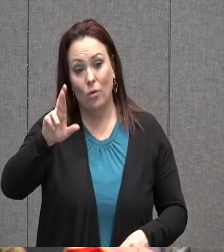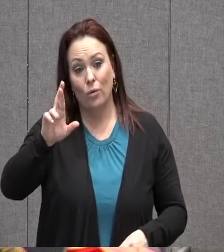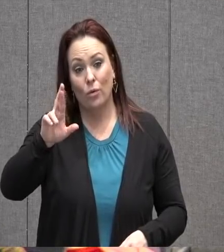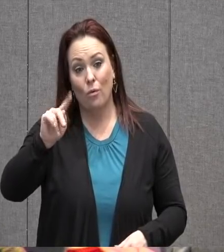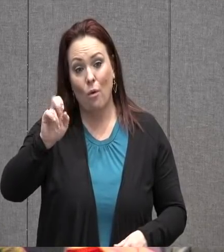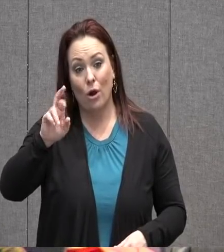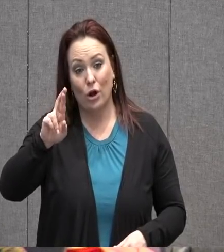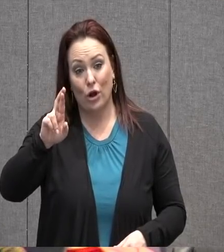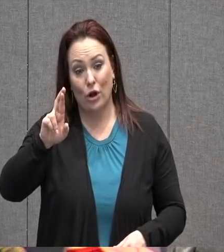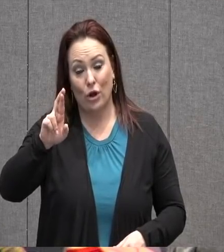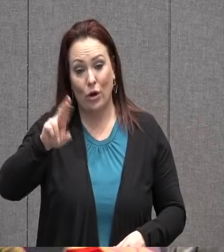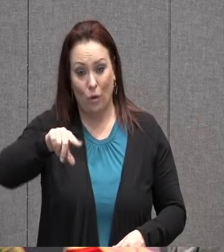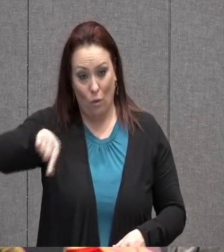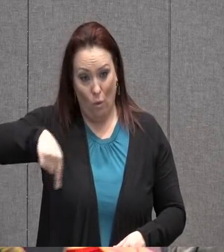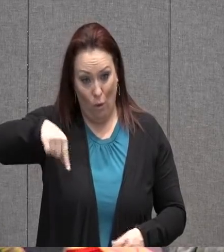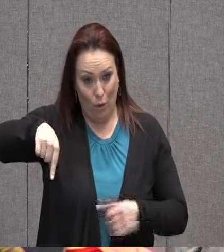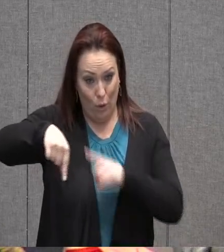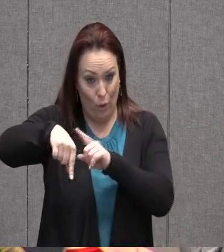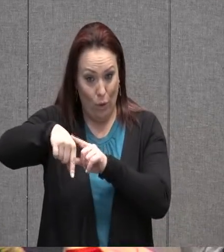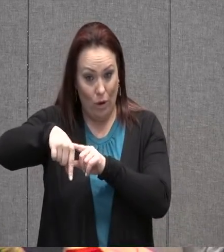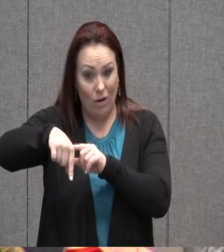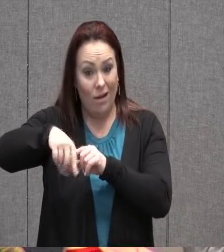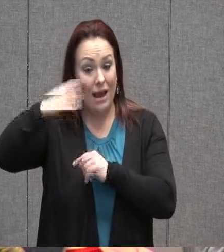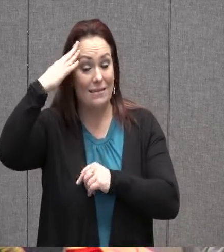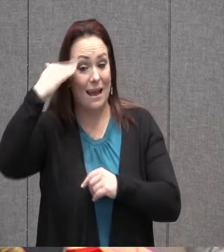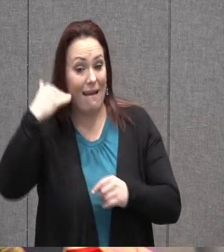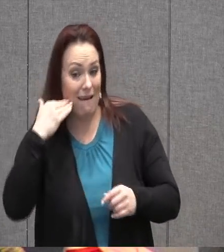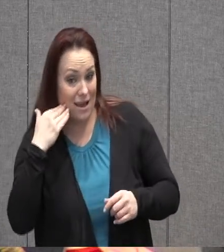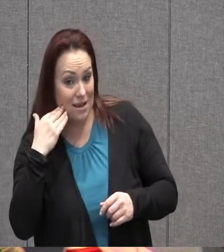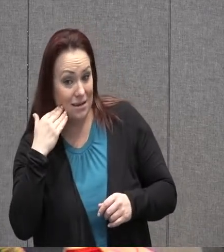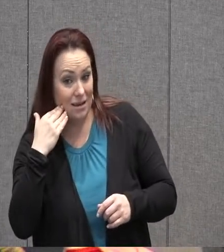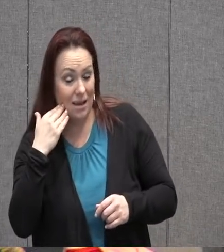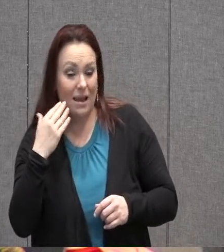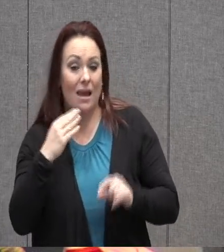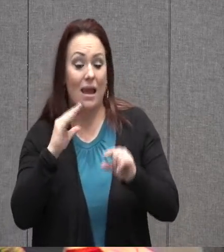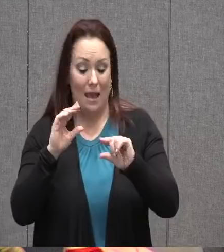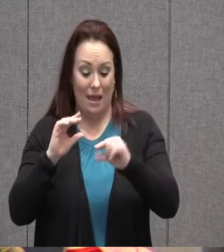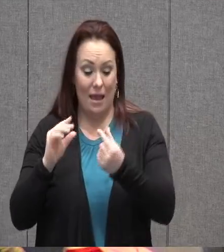This quarter has a head and a tail,